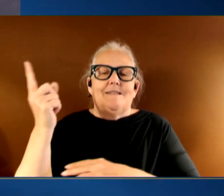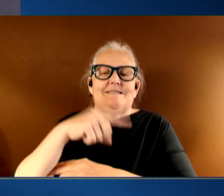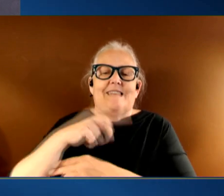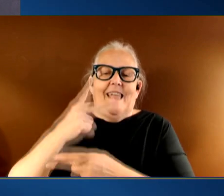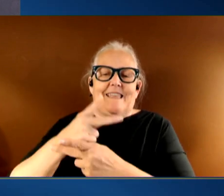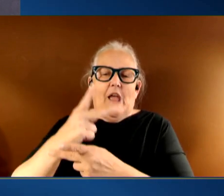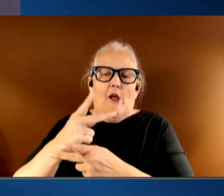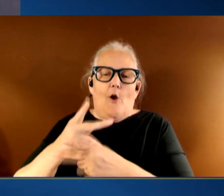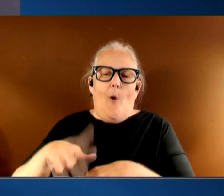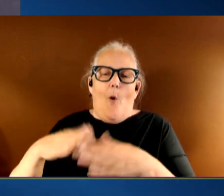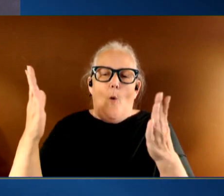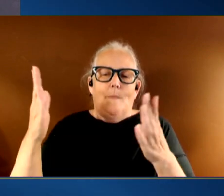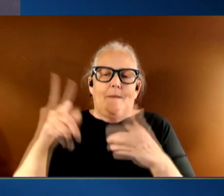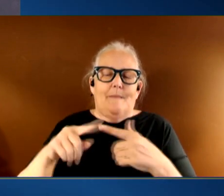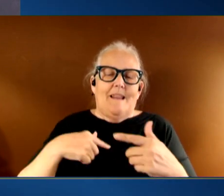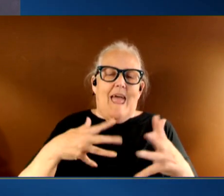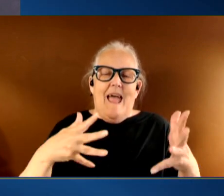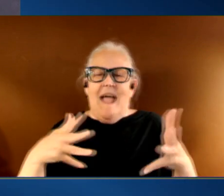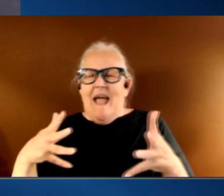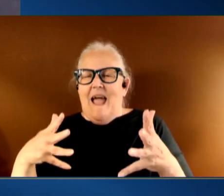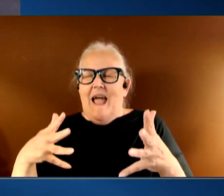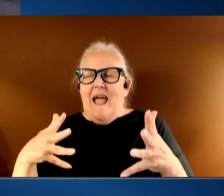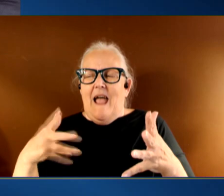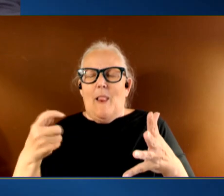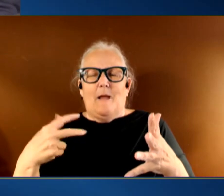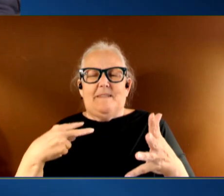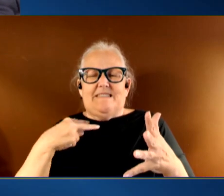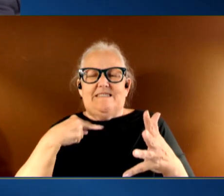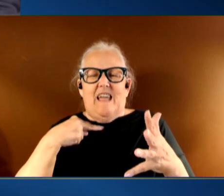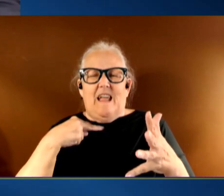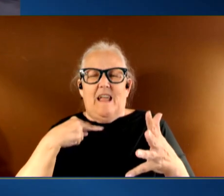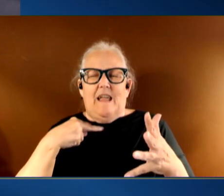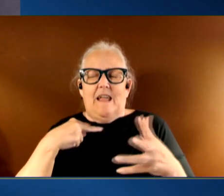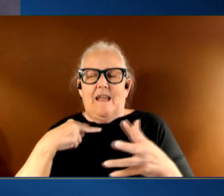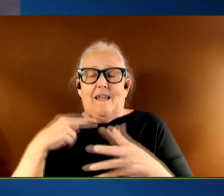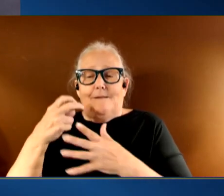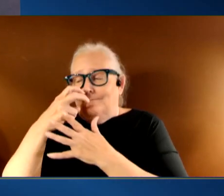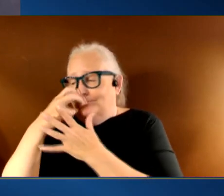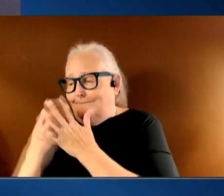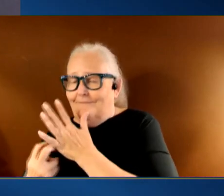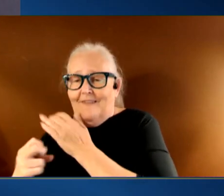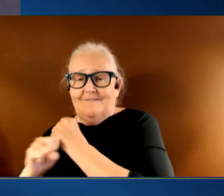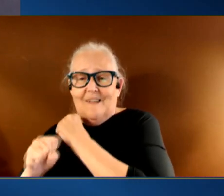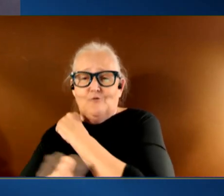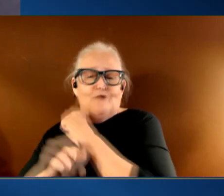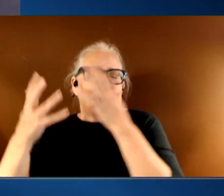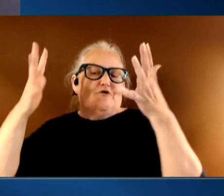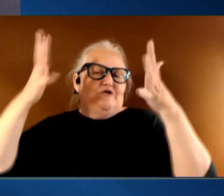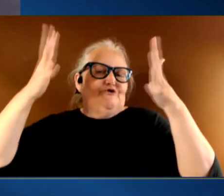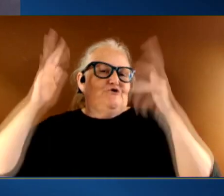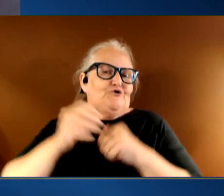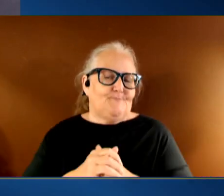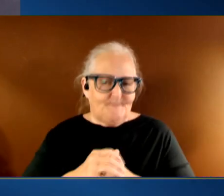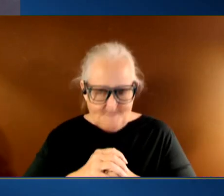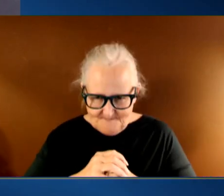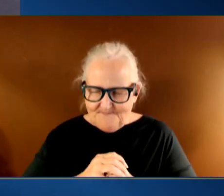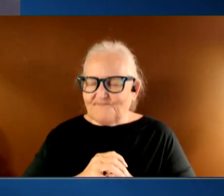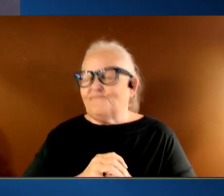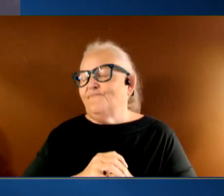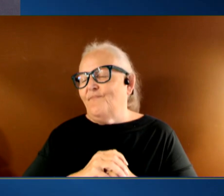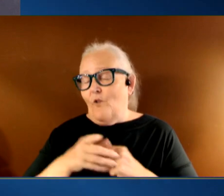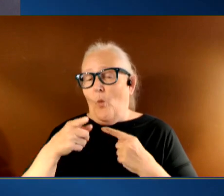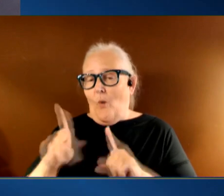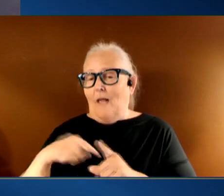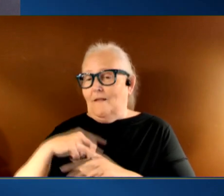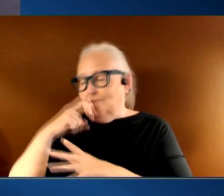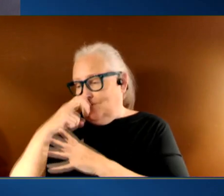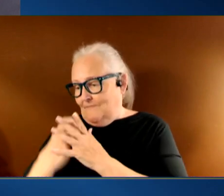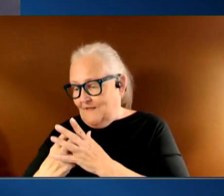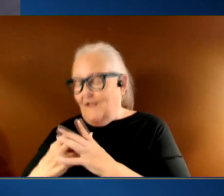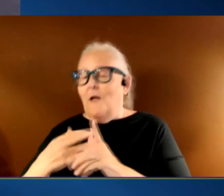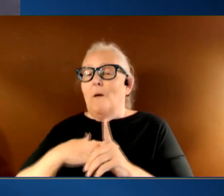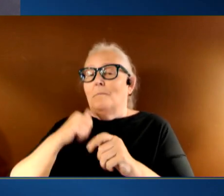stuck. I got stuck in the foundation. And during that time, my sister married a man who had sickle